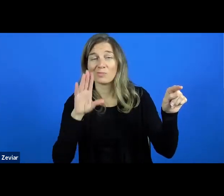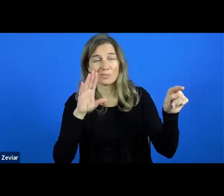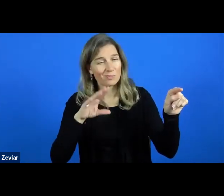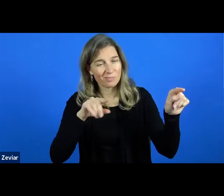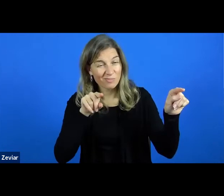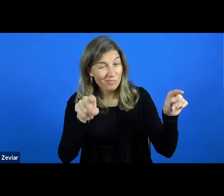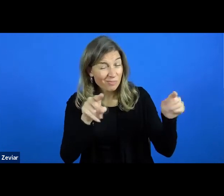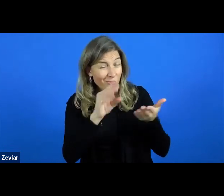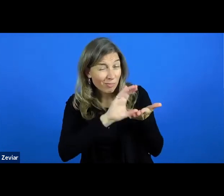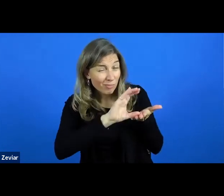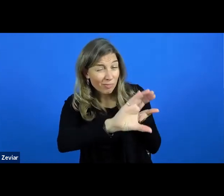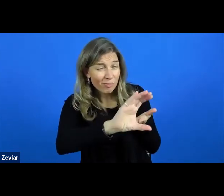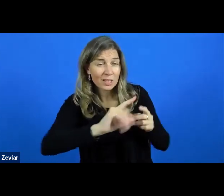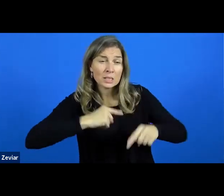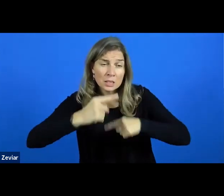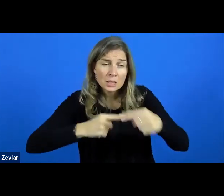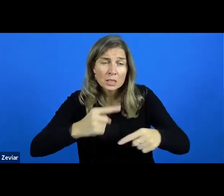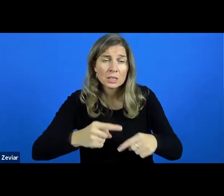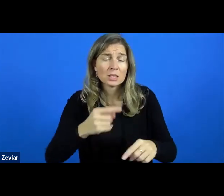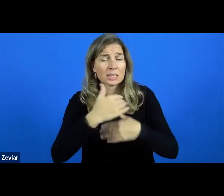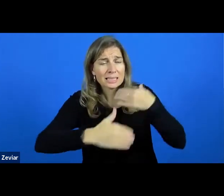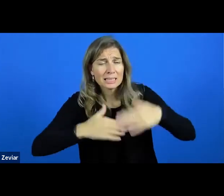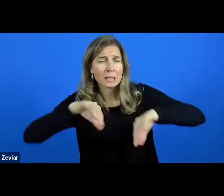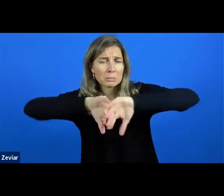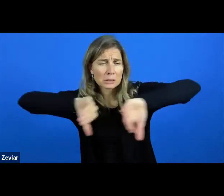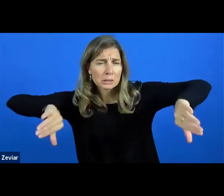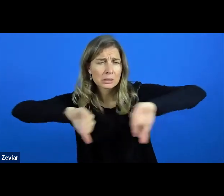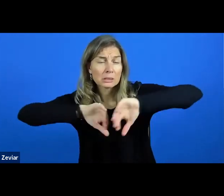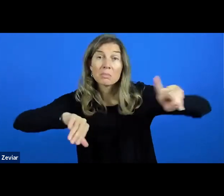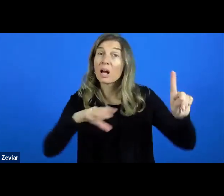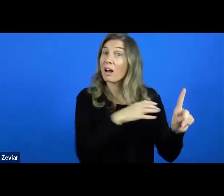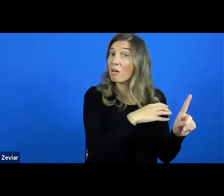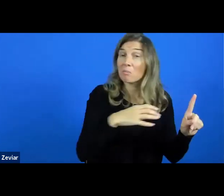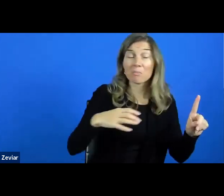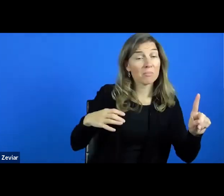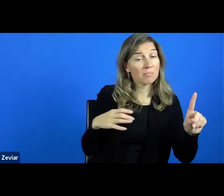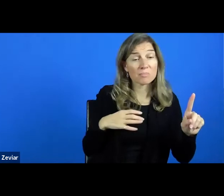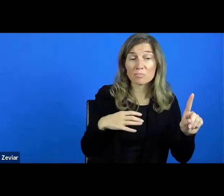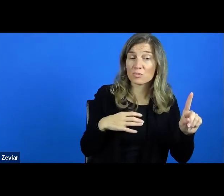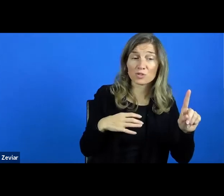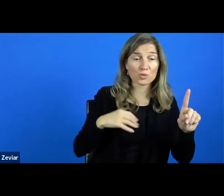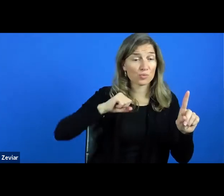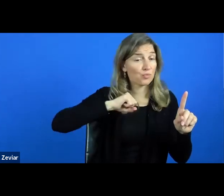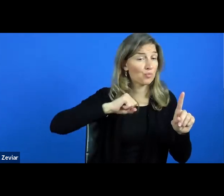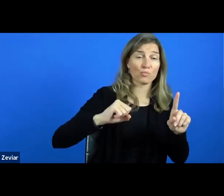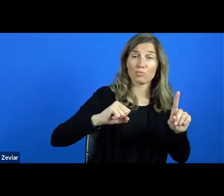social exclusion for disabled people, the Commission refused to instruct managing authorities to suspend the call